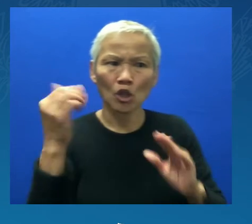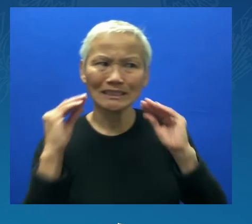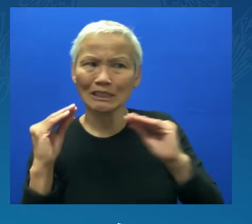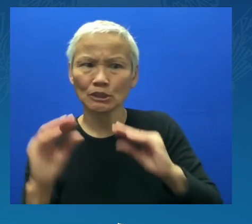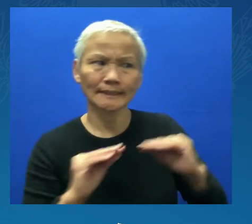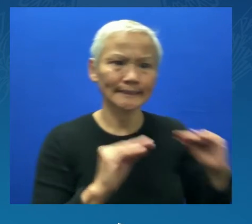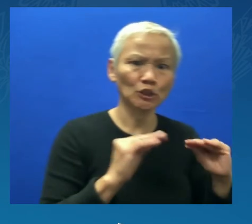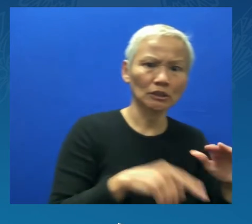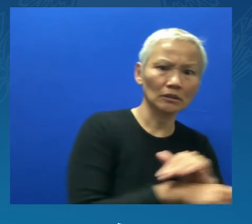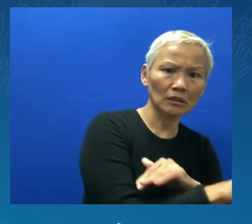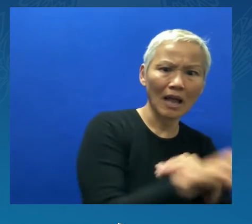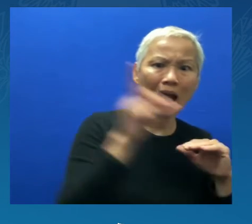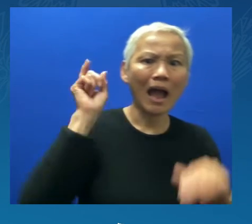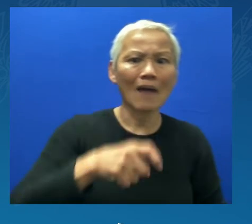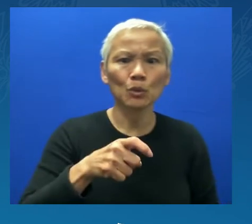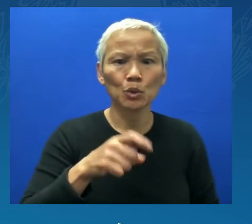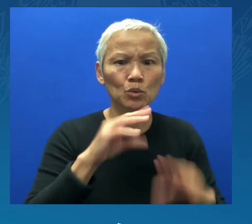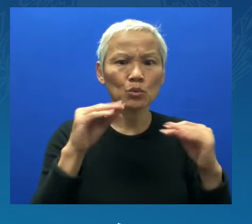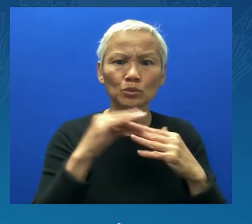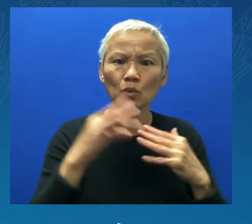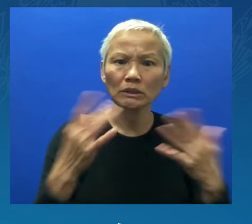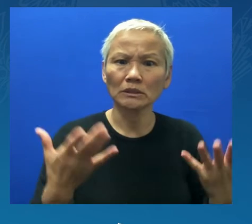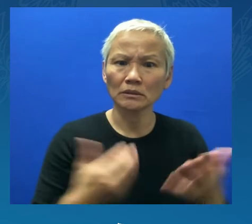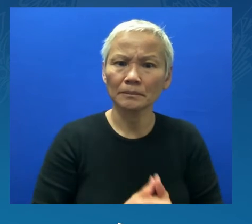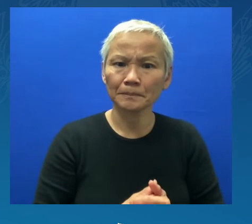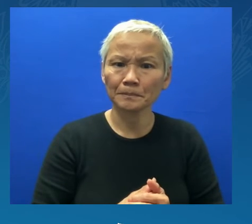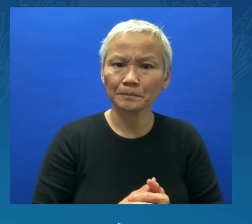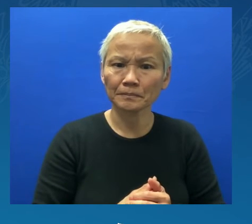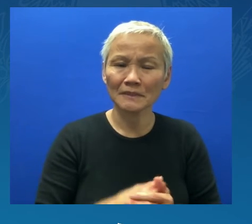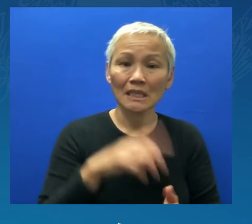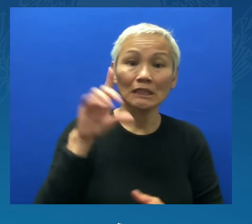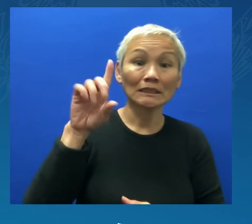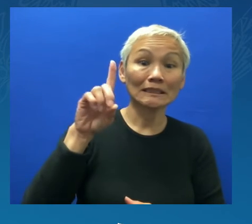that the Department of Justice has been doing -- the U.S. Department of Justice and their task force --